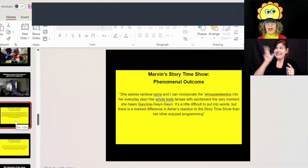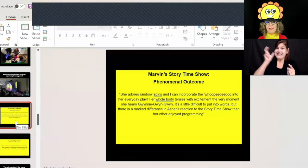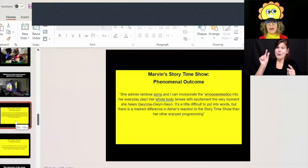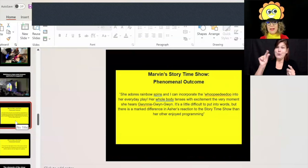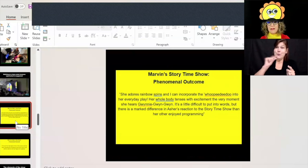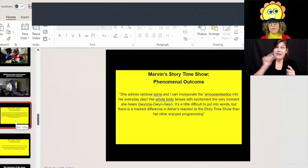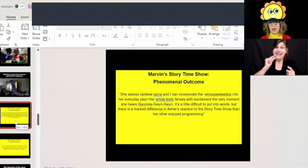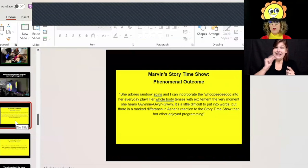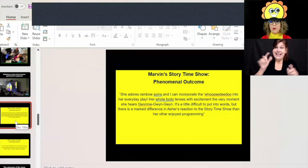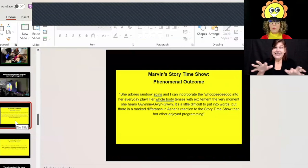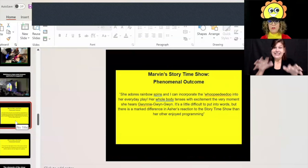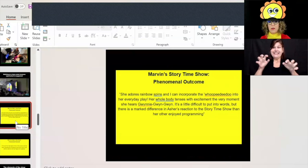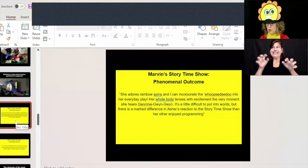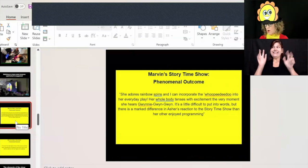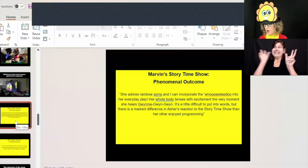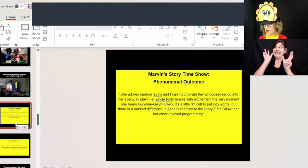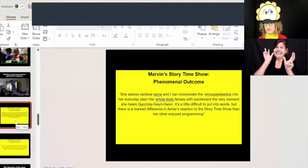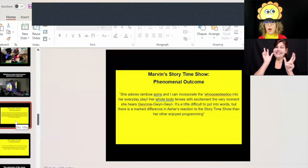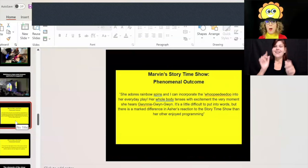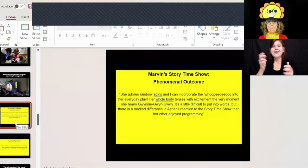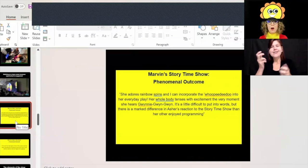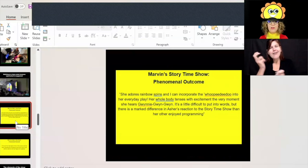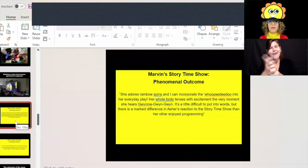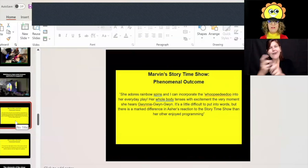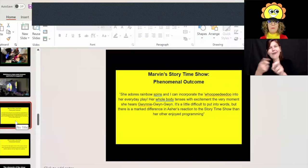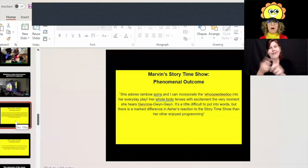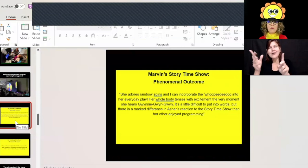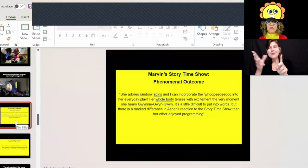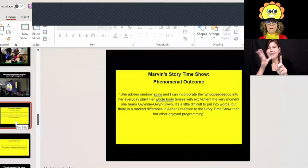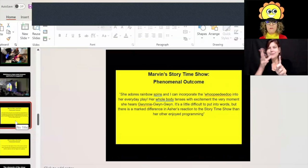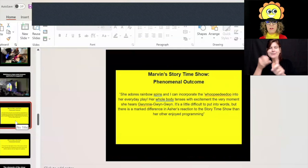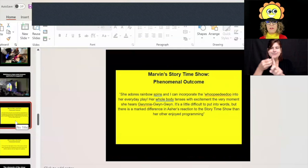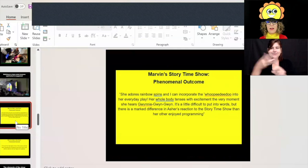it's a little difficult to put it into words, but there's a marked difference